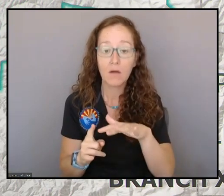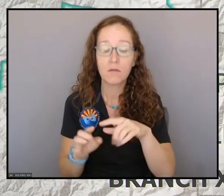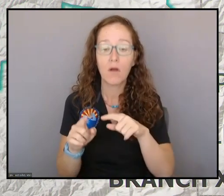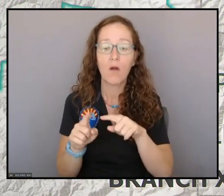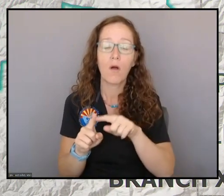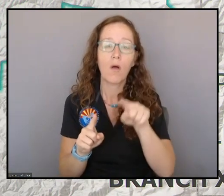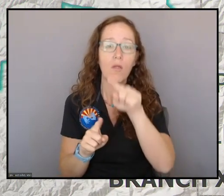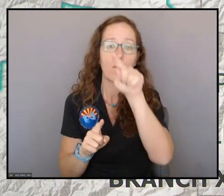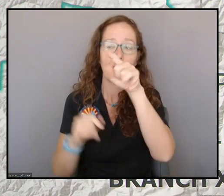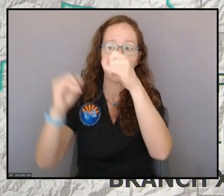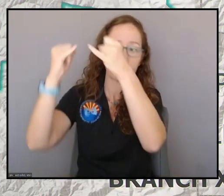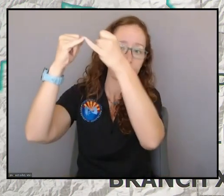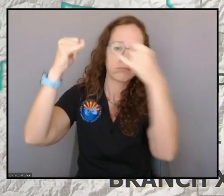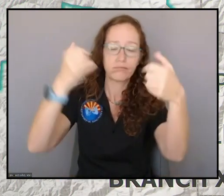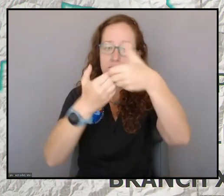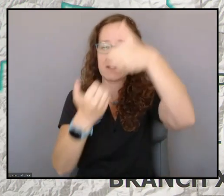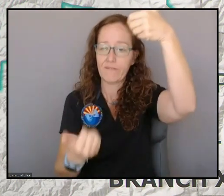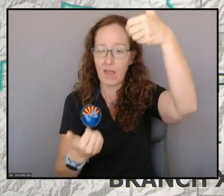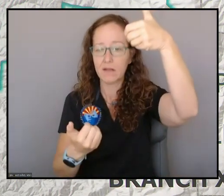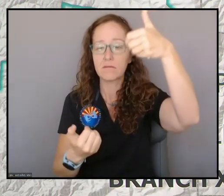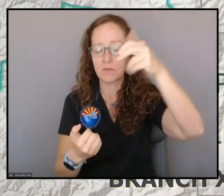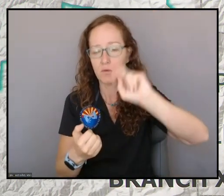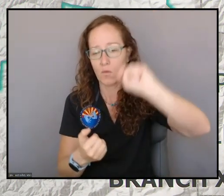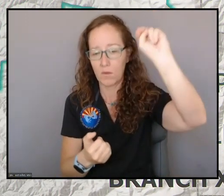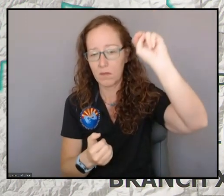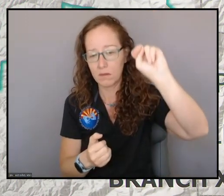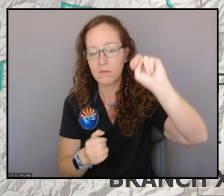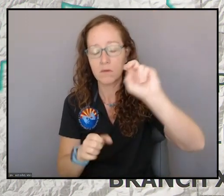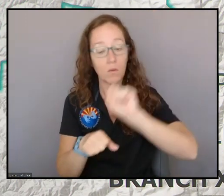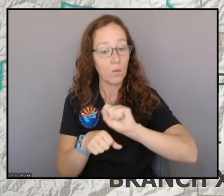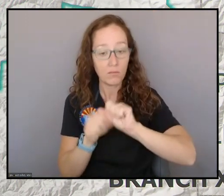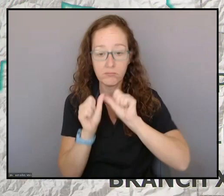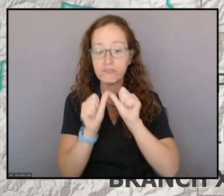in that area with crews. We have 100 plus personnel that